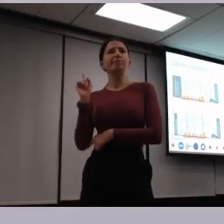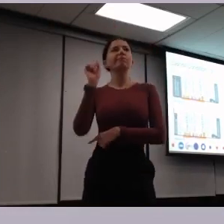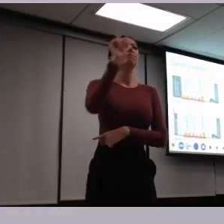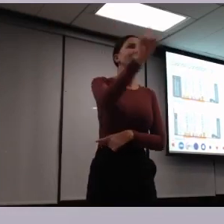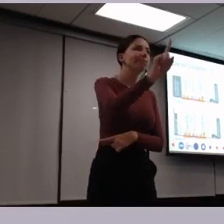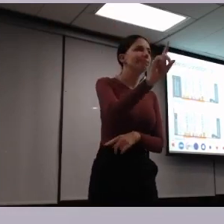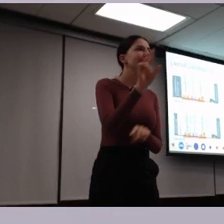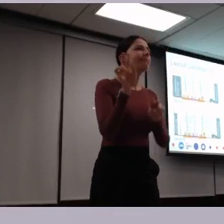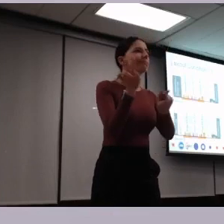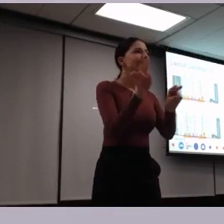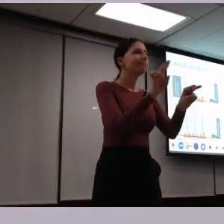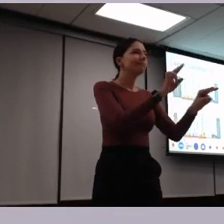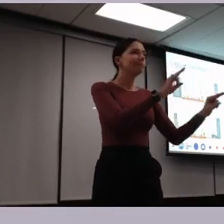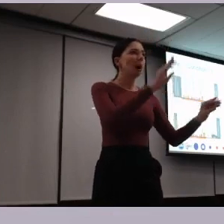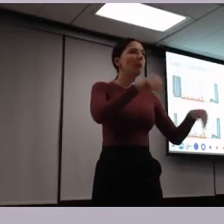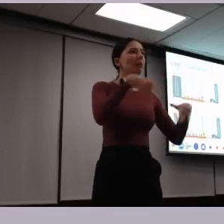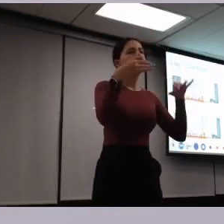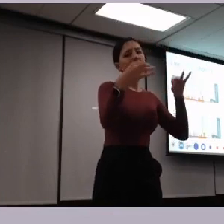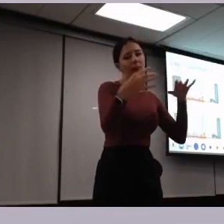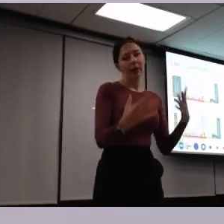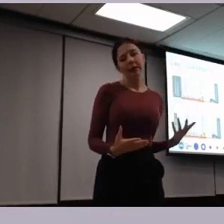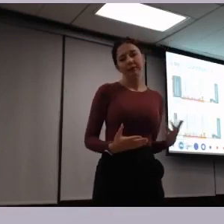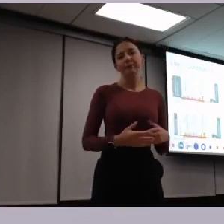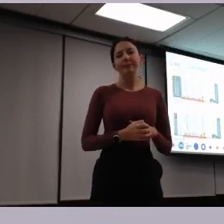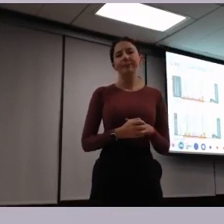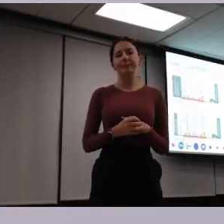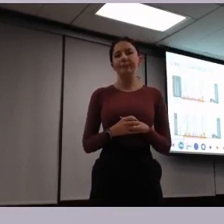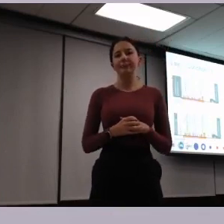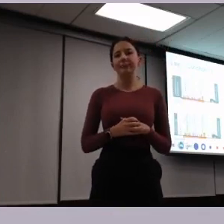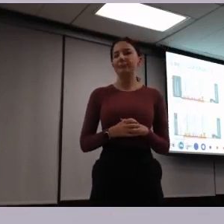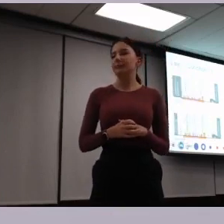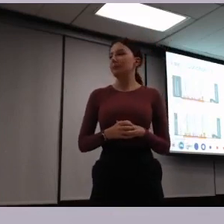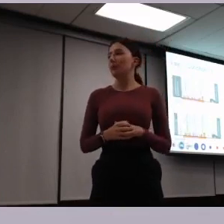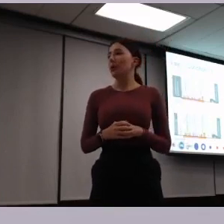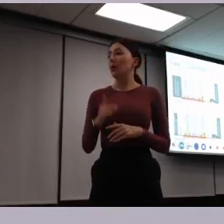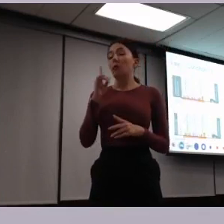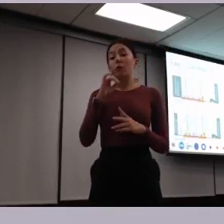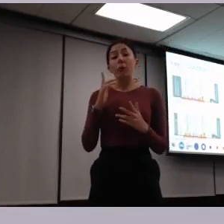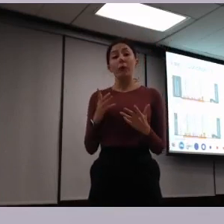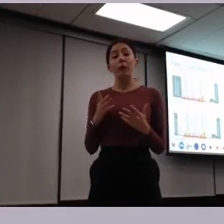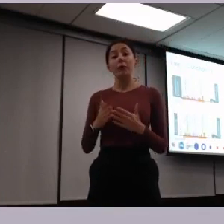how we organize these things. And for the remaining part, I want to bring in Brendan Martin.